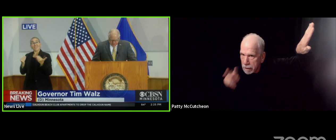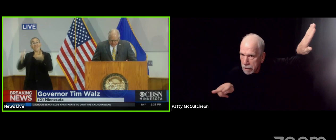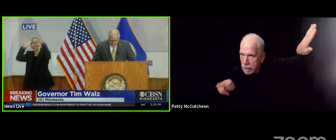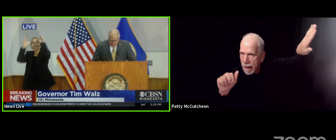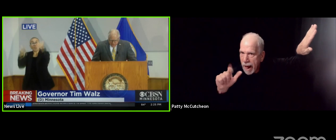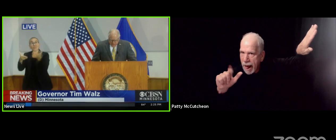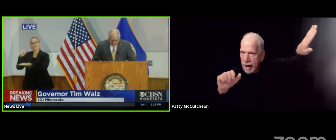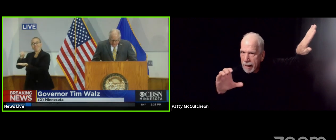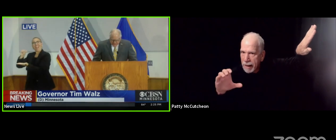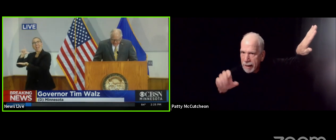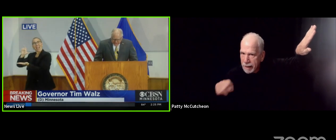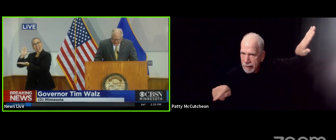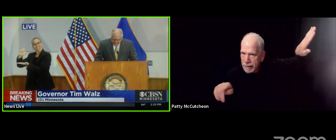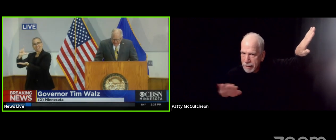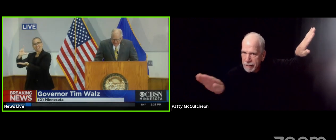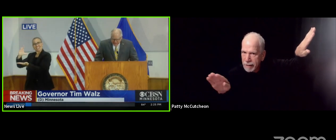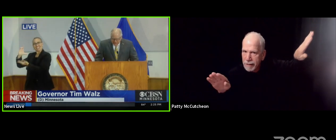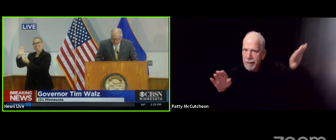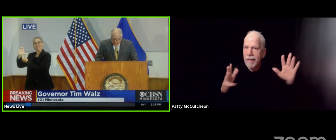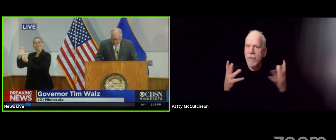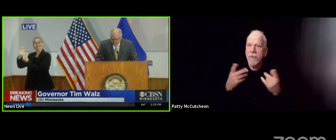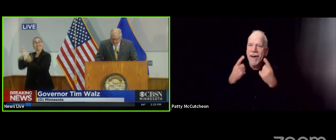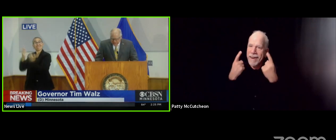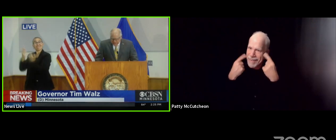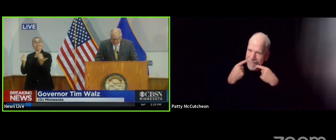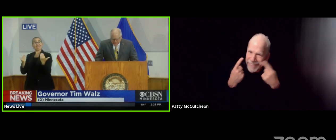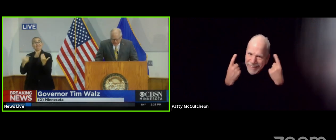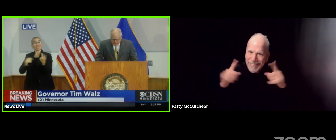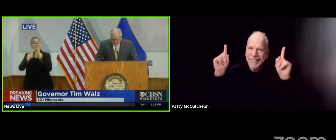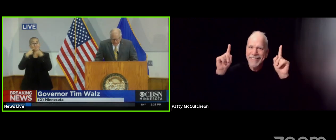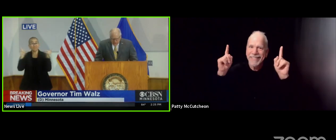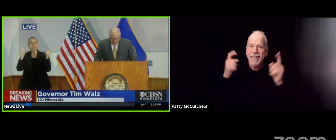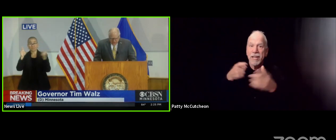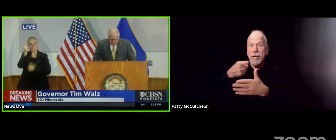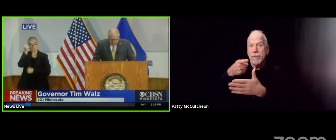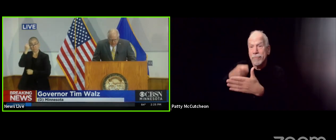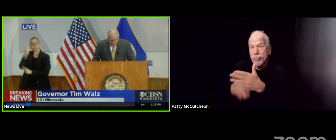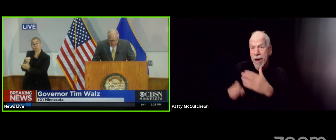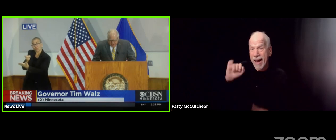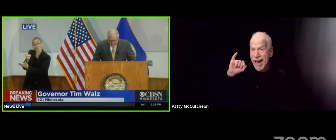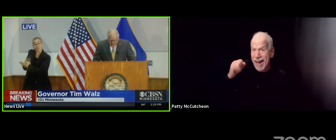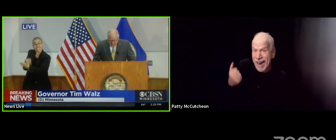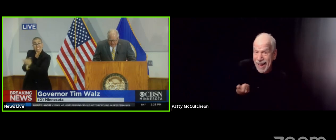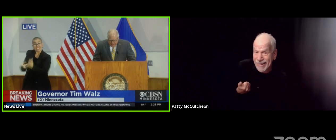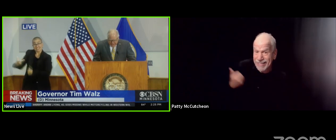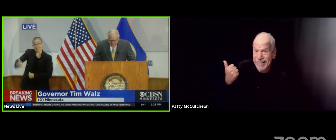WHEREAS, THE PRICE OF INSULIN HAS INCREASED 1200% SINCE 2001, WHEREAS, WHEN ALEC SMITH